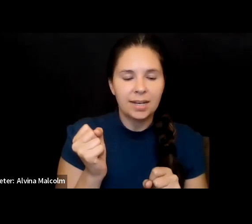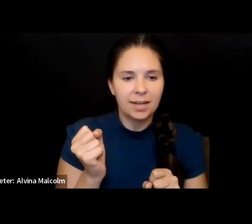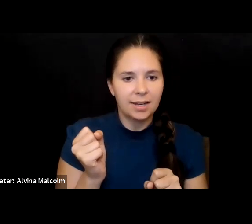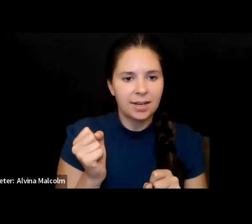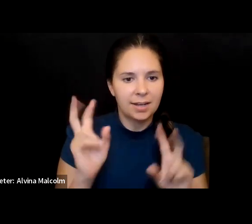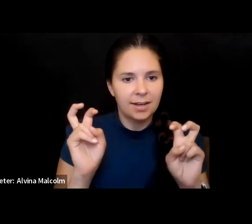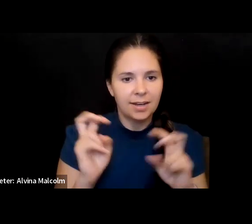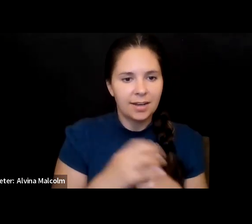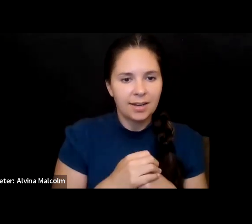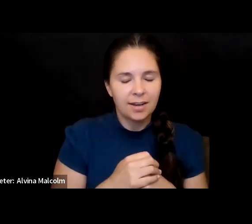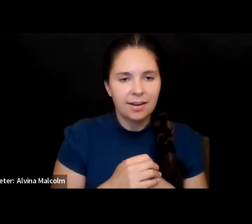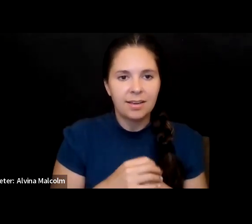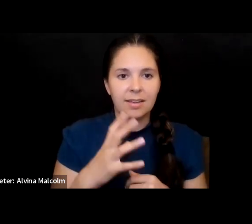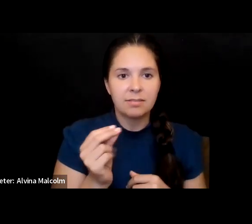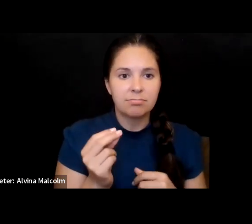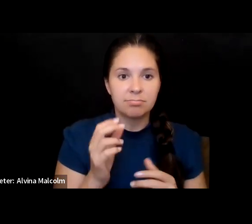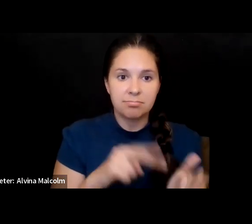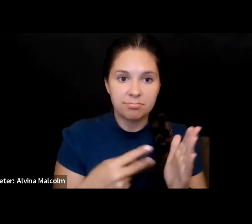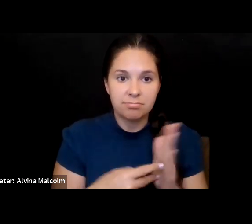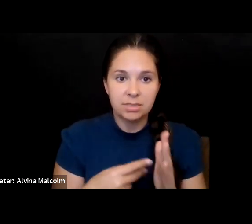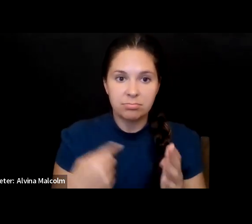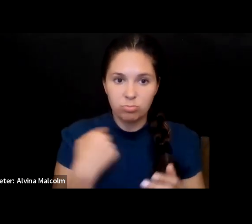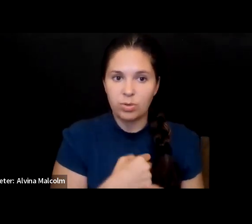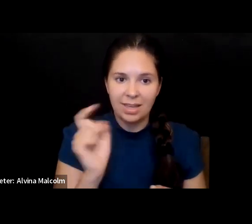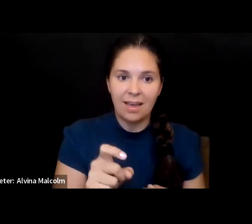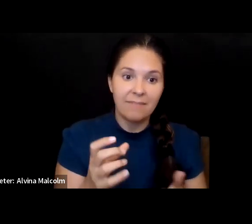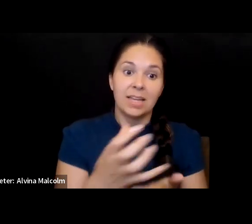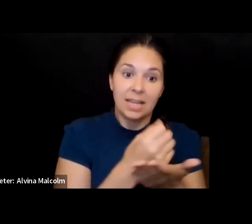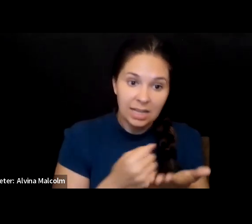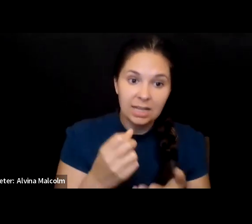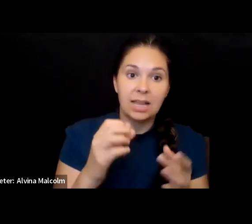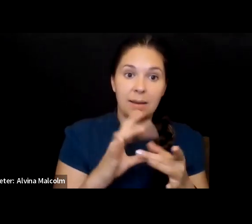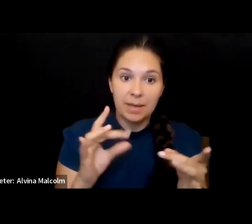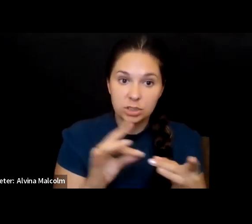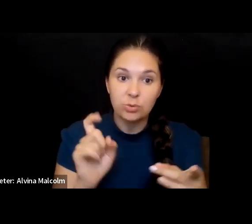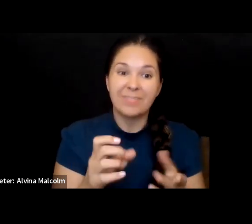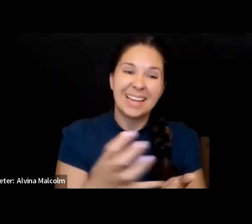that they need to do. That's a win. Getting any funding for them, that's a